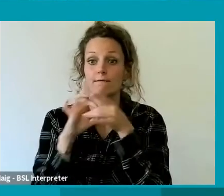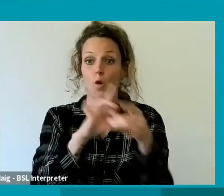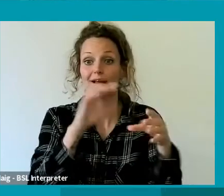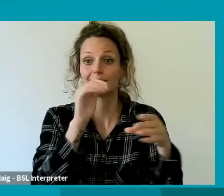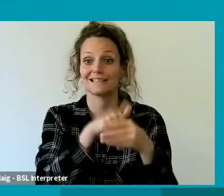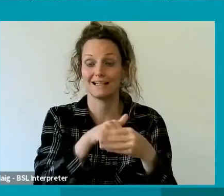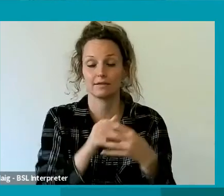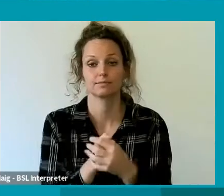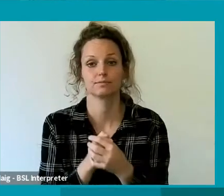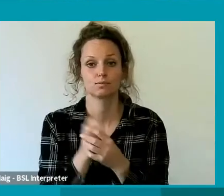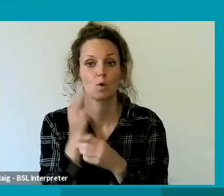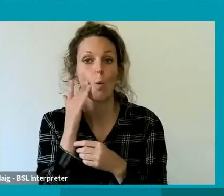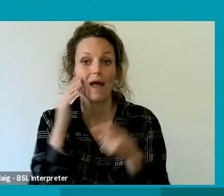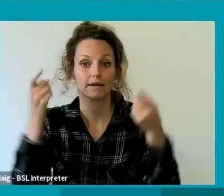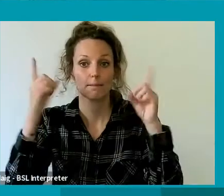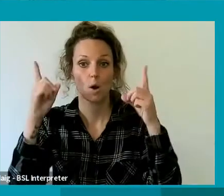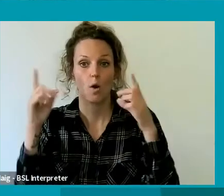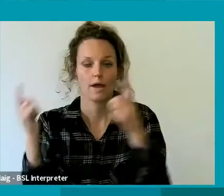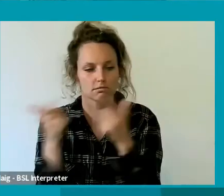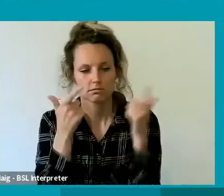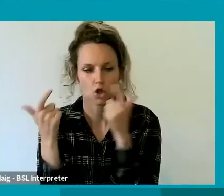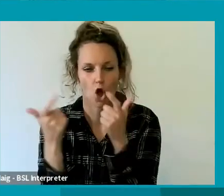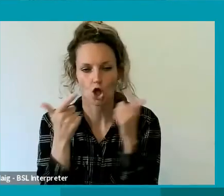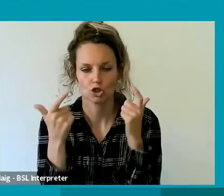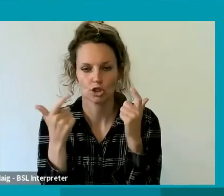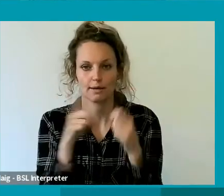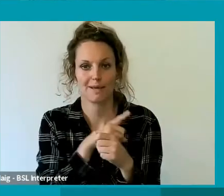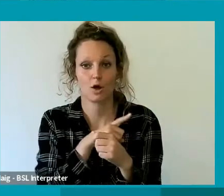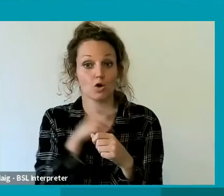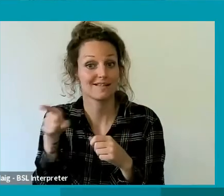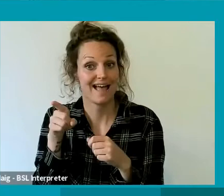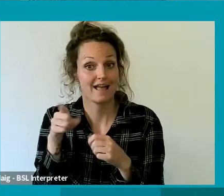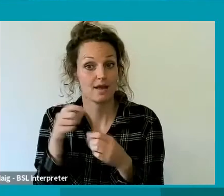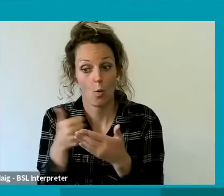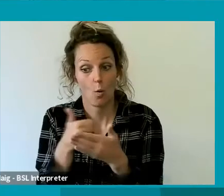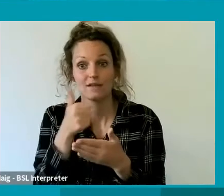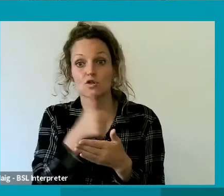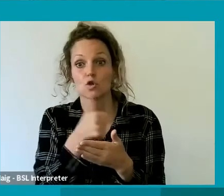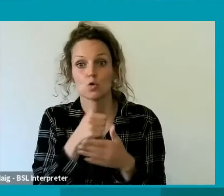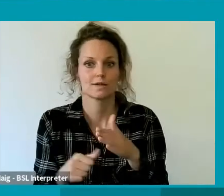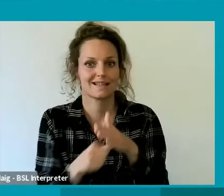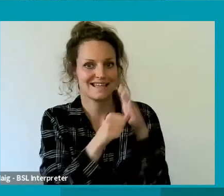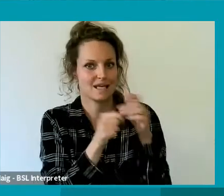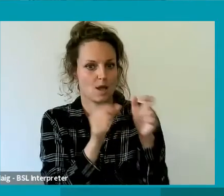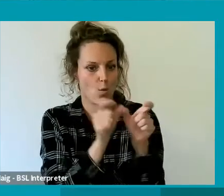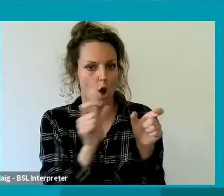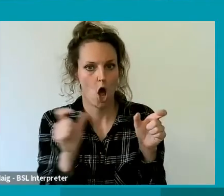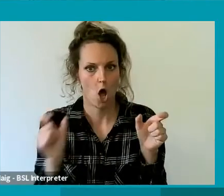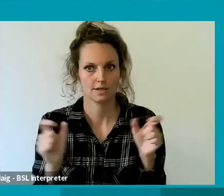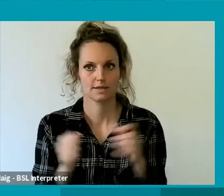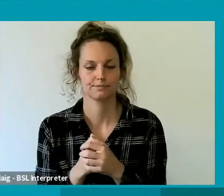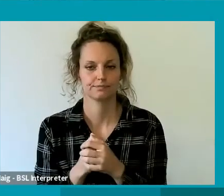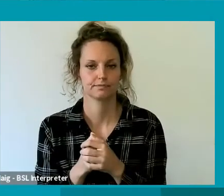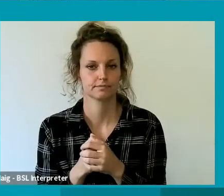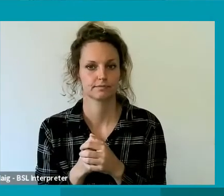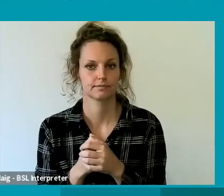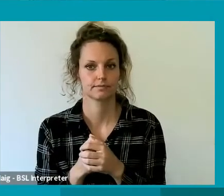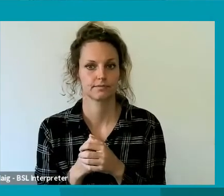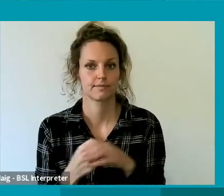'cause they search under keywords. So it's really important to think about this. This area 'cause this is really